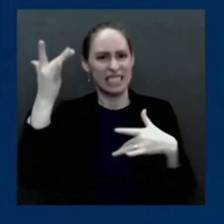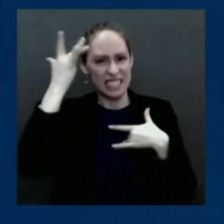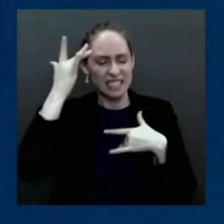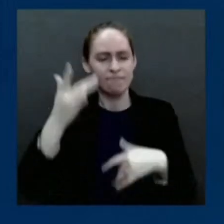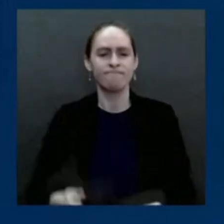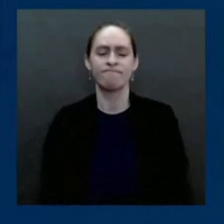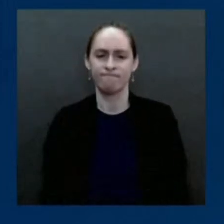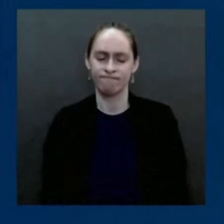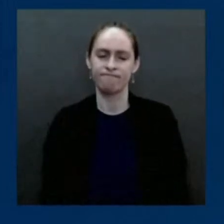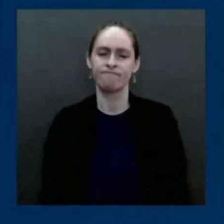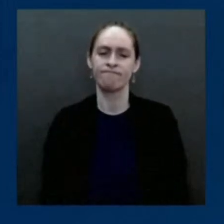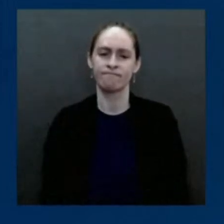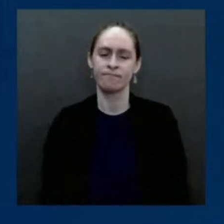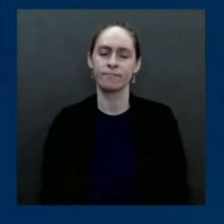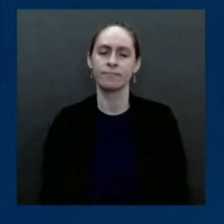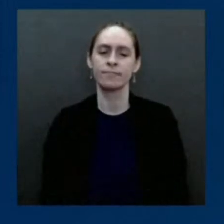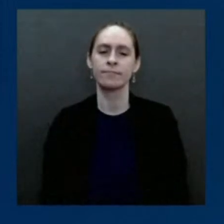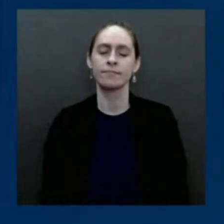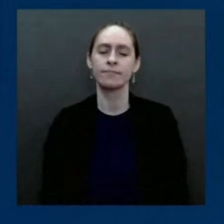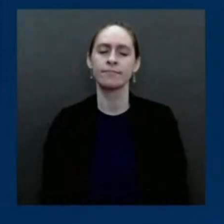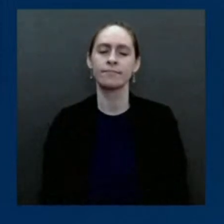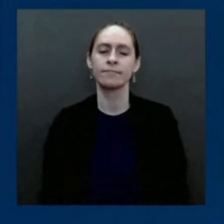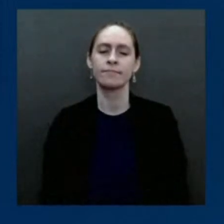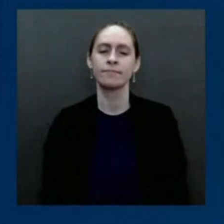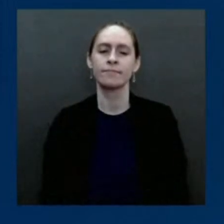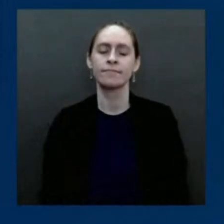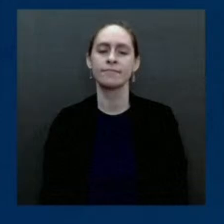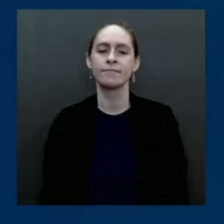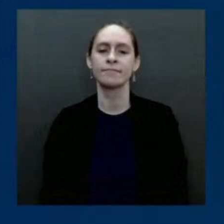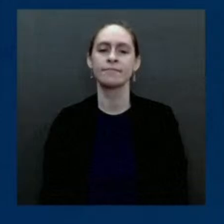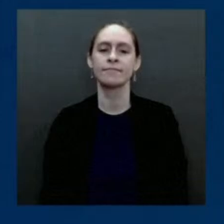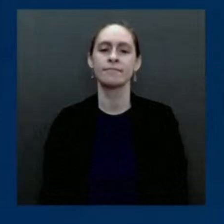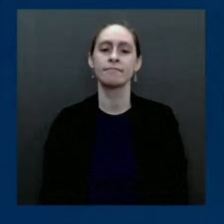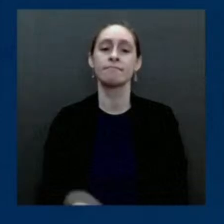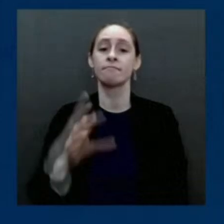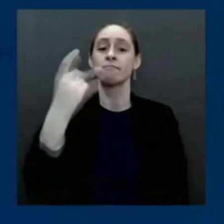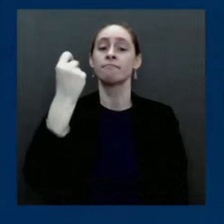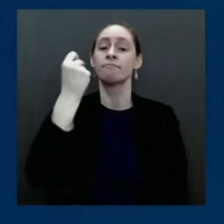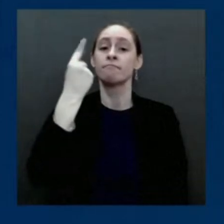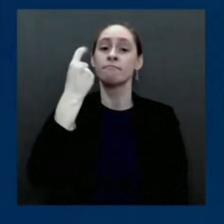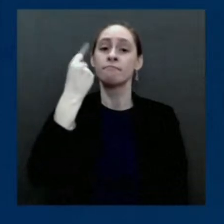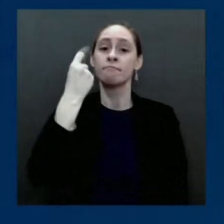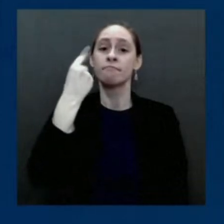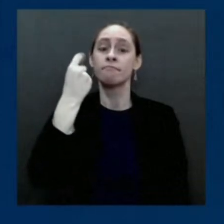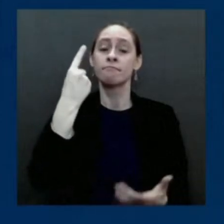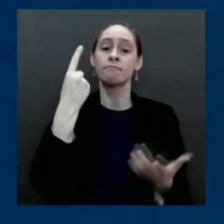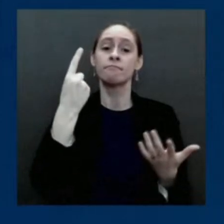IMMUNIZEATION PARTICULARLY AGAINST INFECTION AND TO SOME DEGREE AGAINST HOSPITALIZATION.